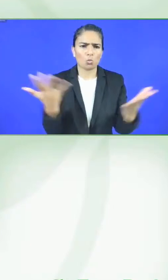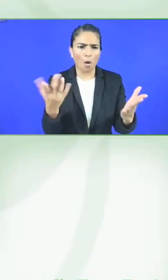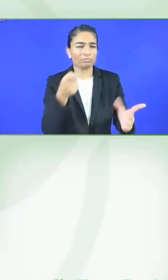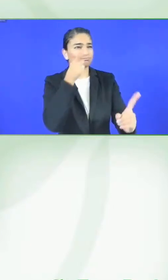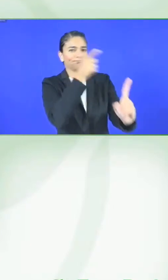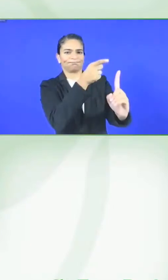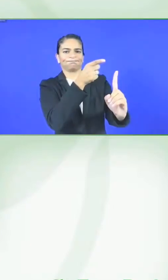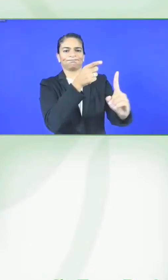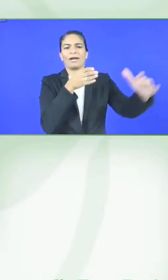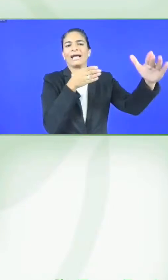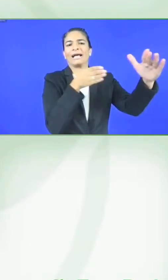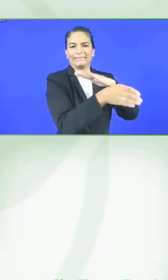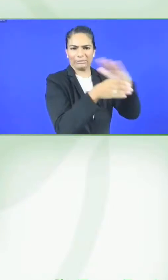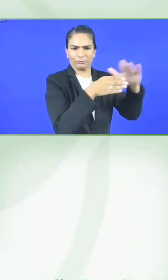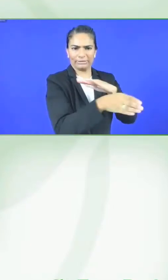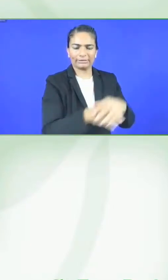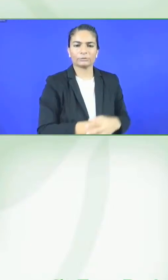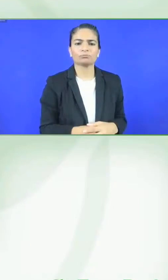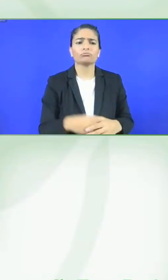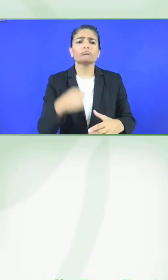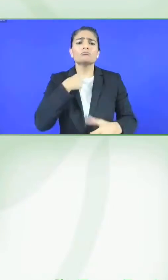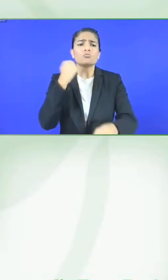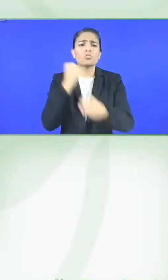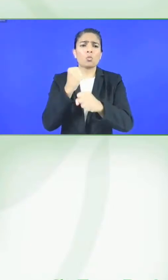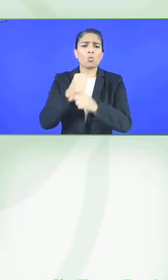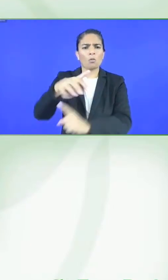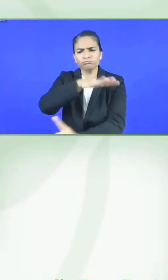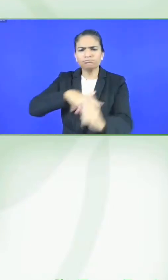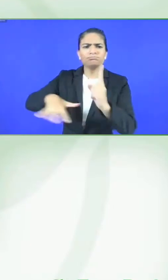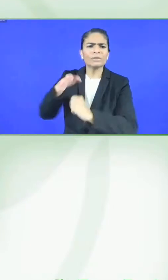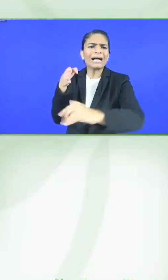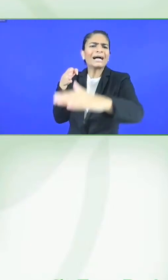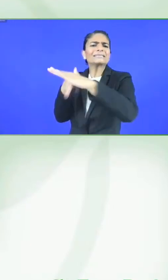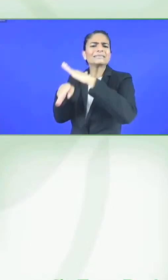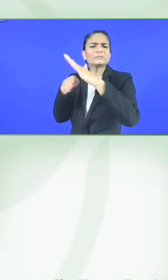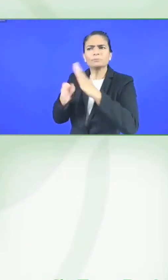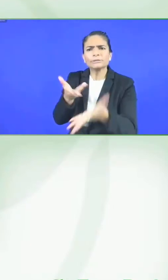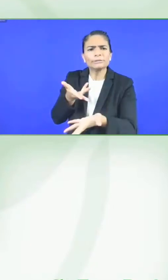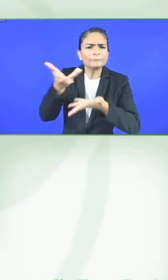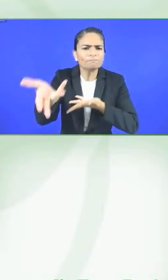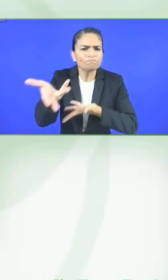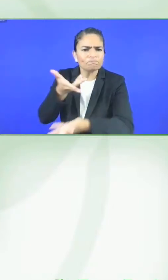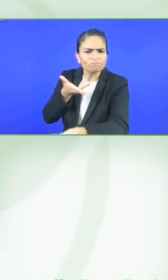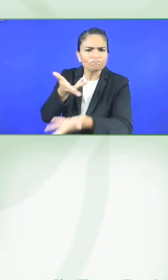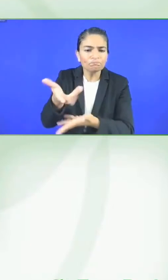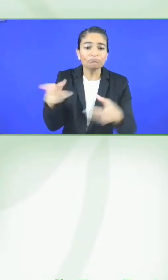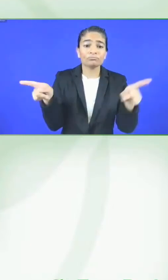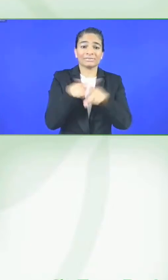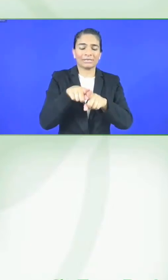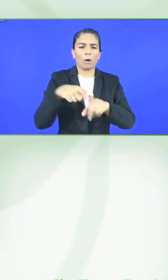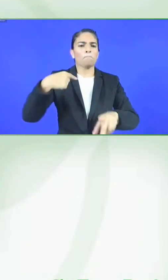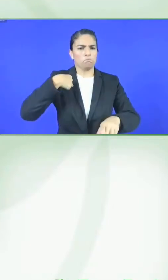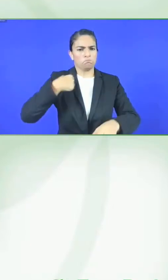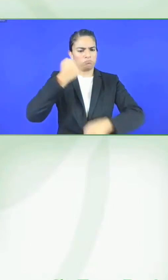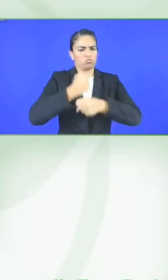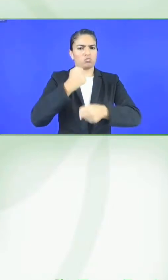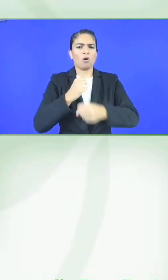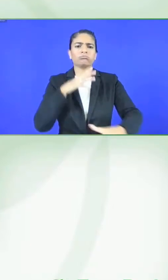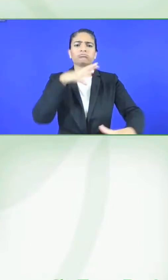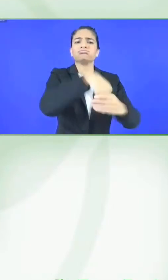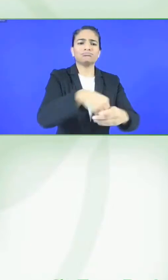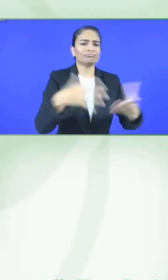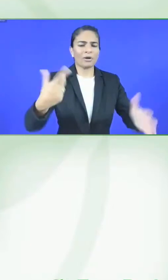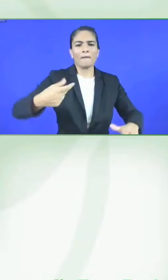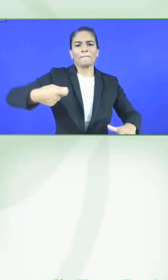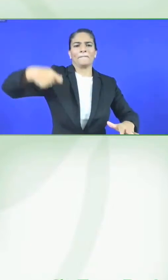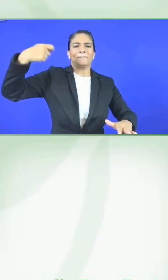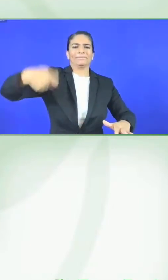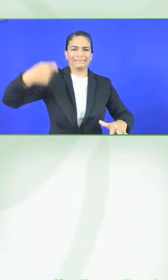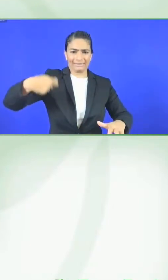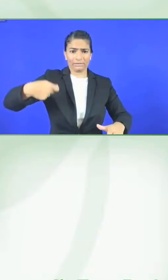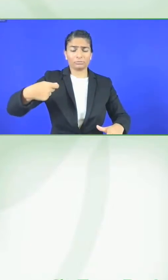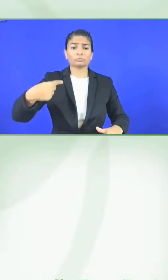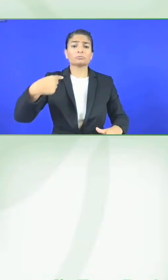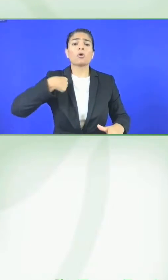Estonian blind union and a member of the board in the European Blind Union stop so lots of